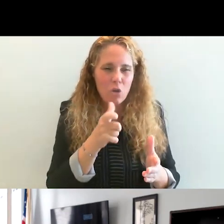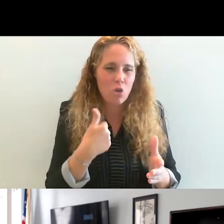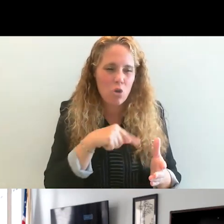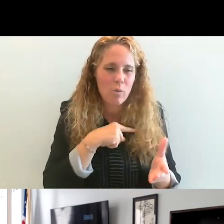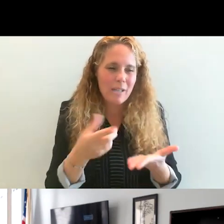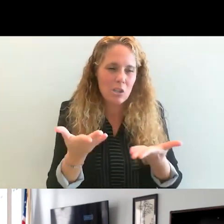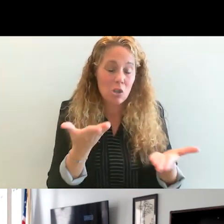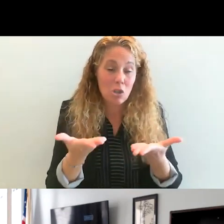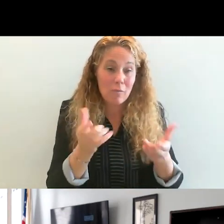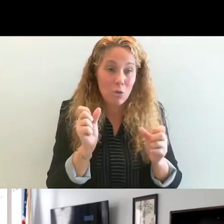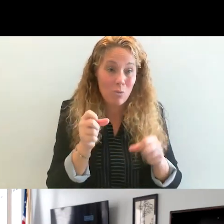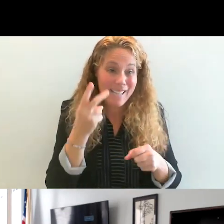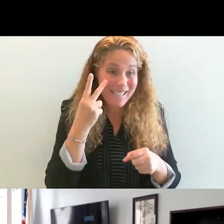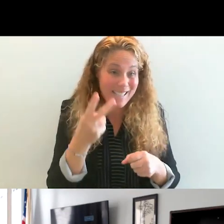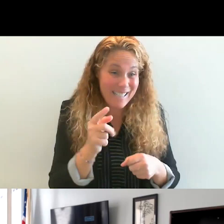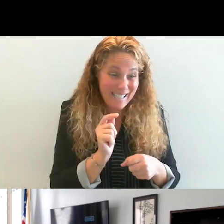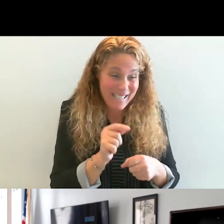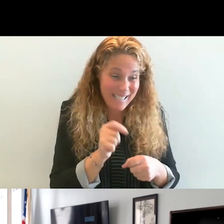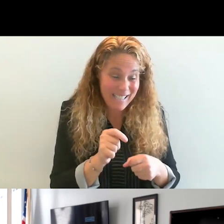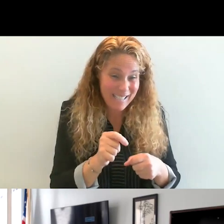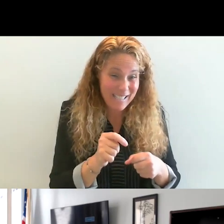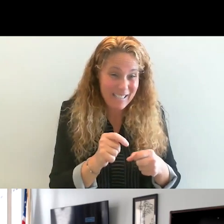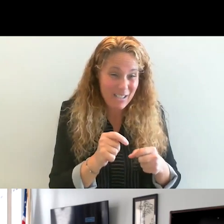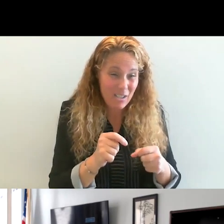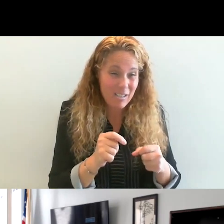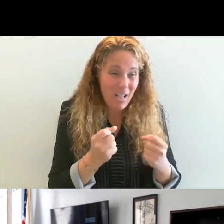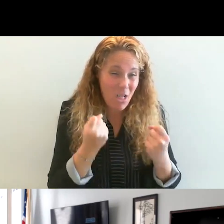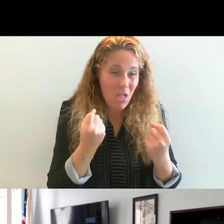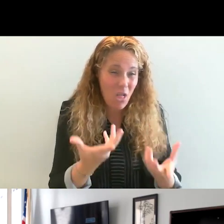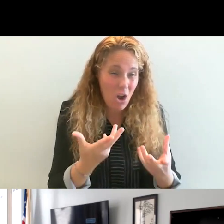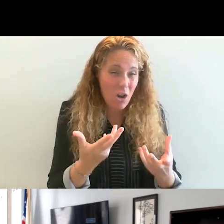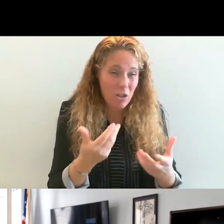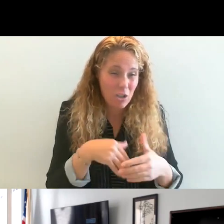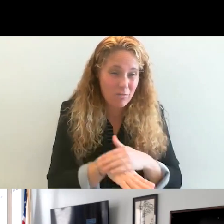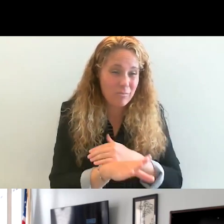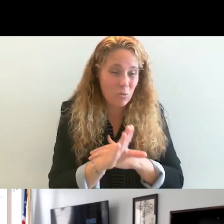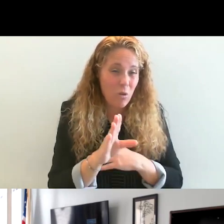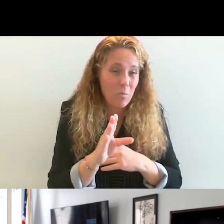AS YOU CAN SEE, A LARGE PROPORTION OF ENROLLMENT OF PEOPLE -- YOUTH